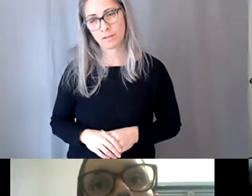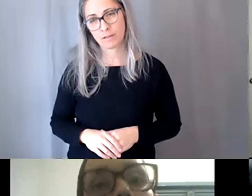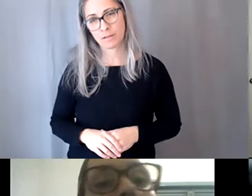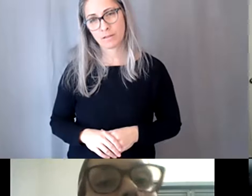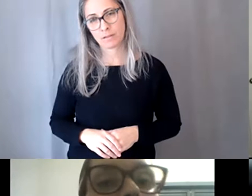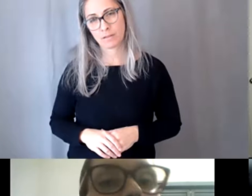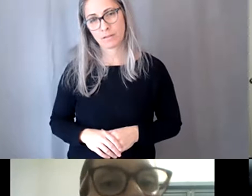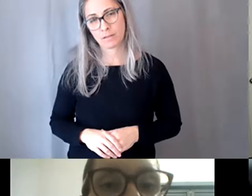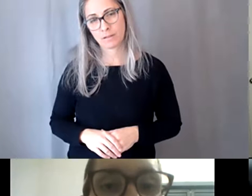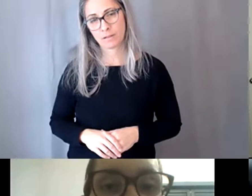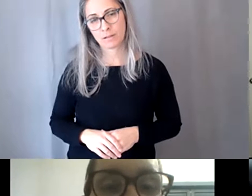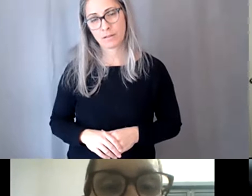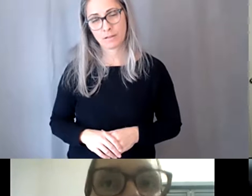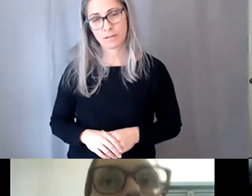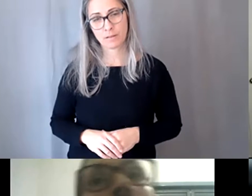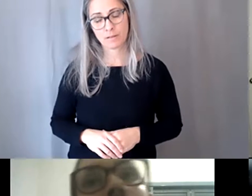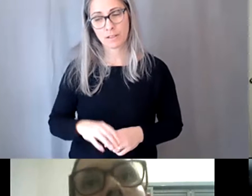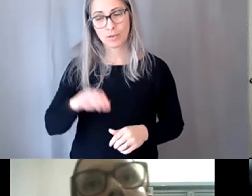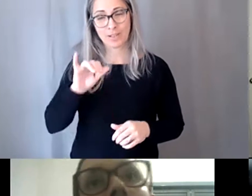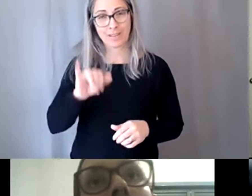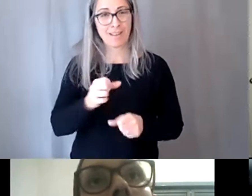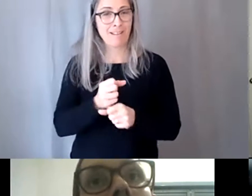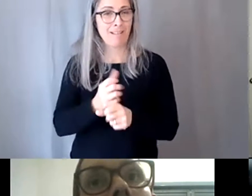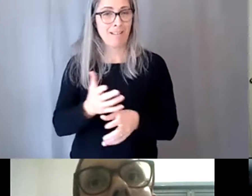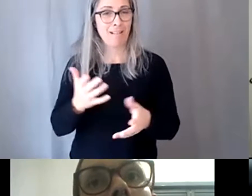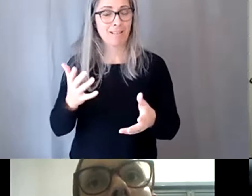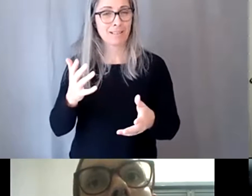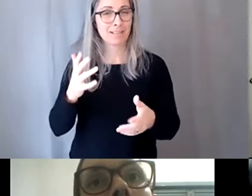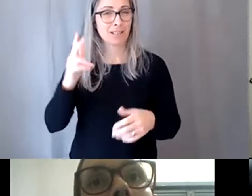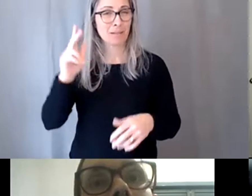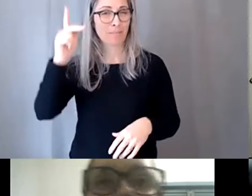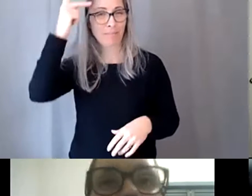a political conflict in